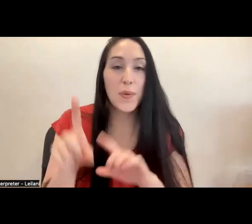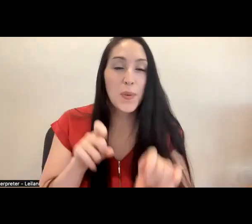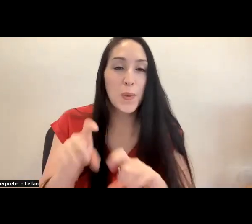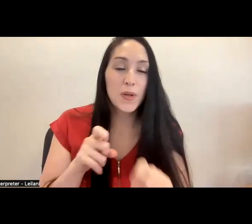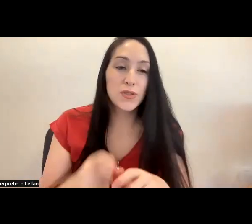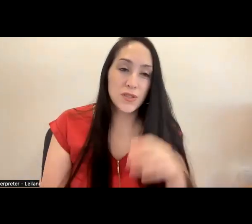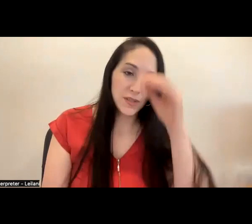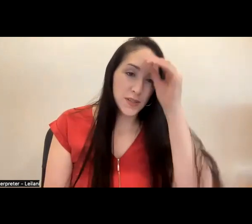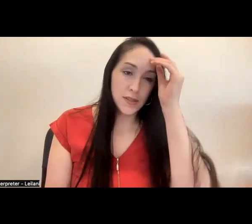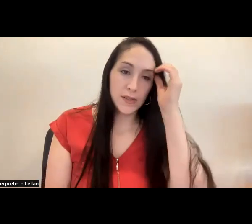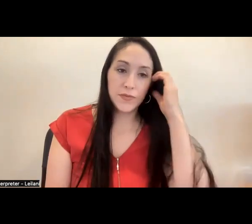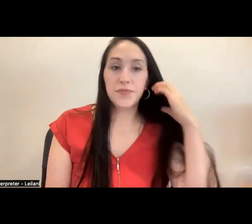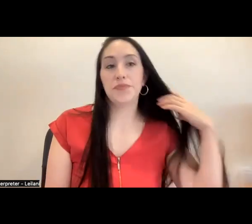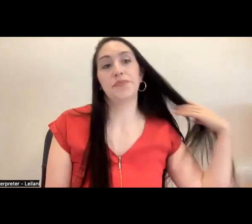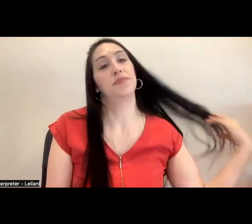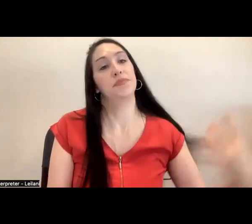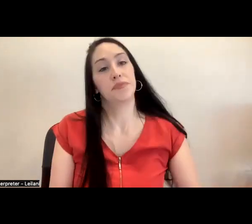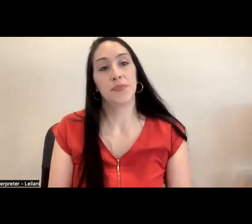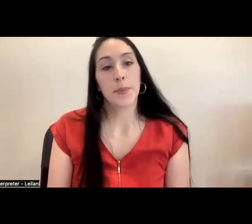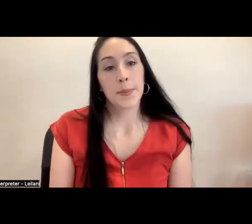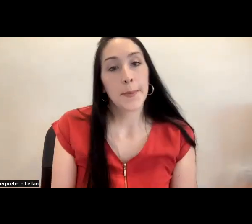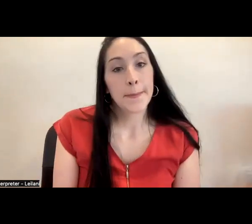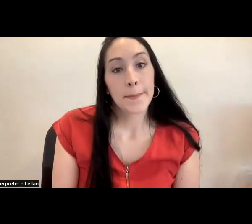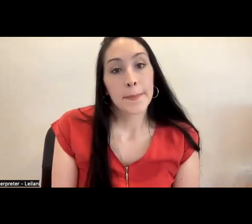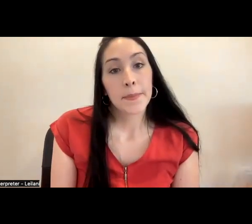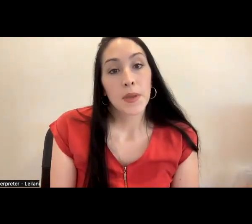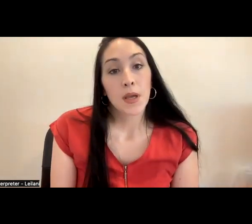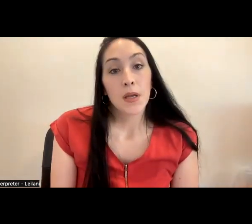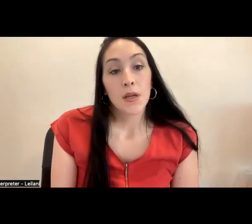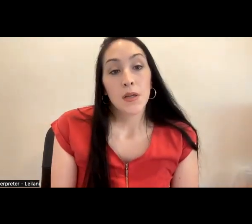11:27:26 Here, and I want to dig into the different types of, I would benefit, yeah,